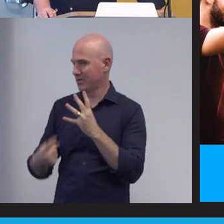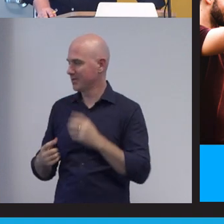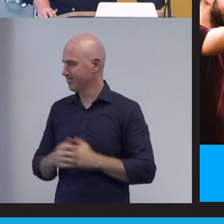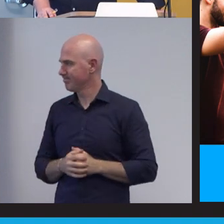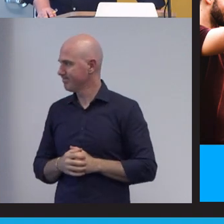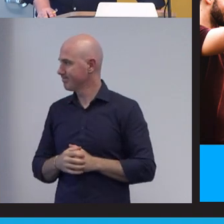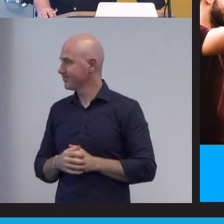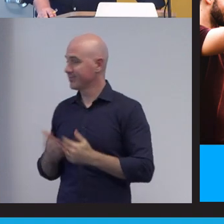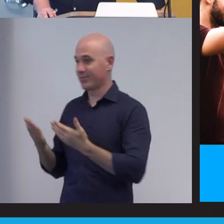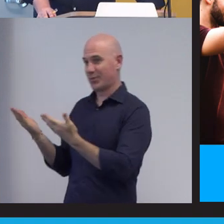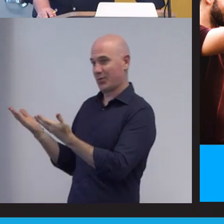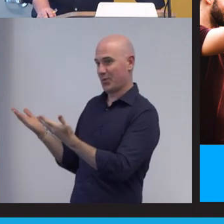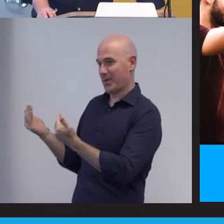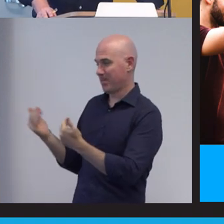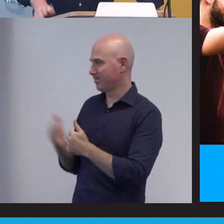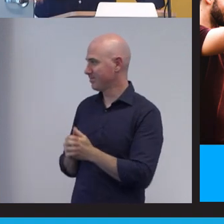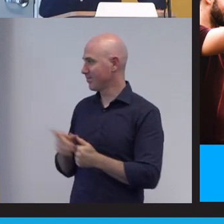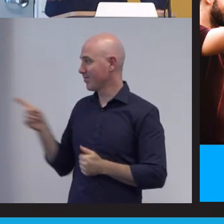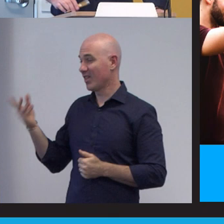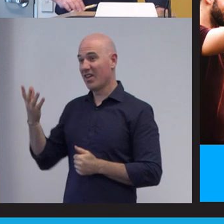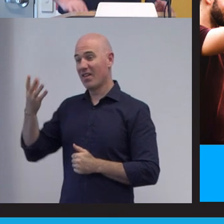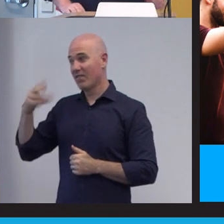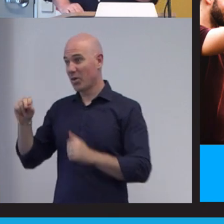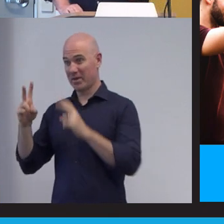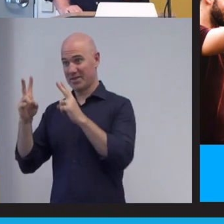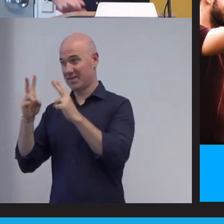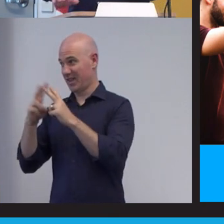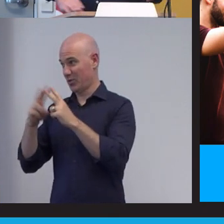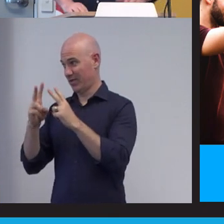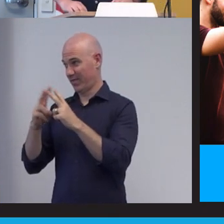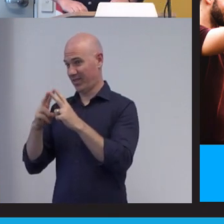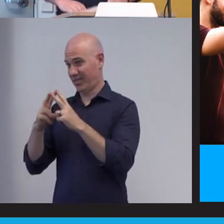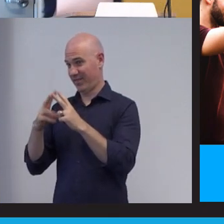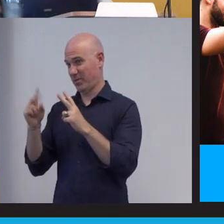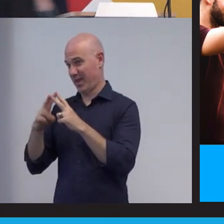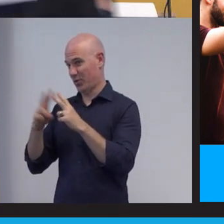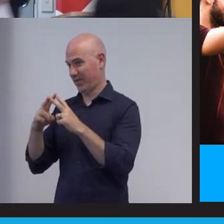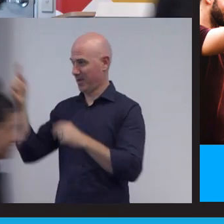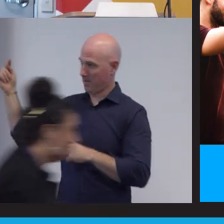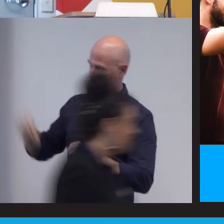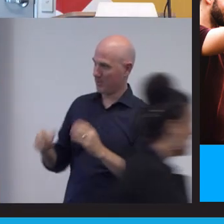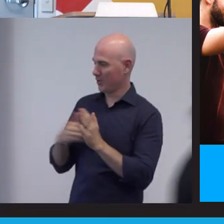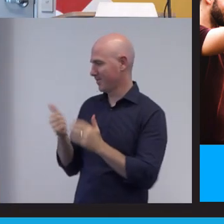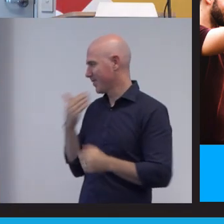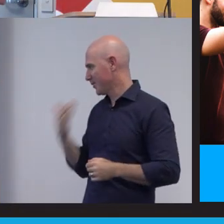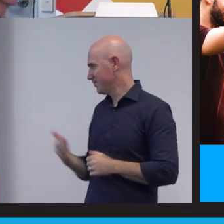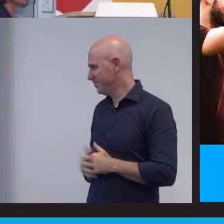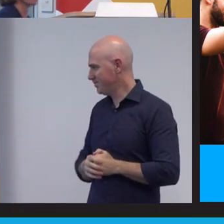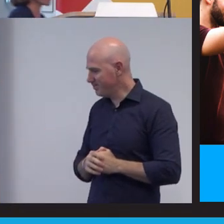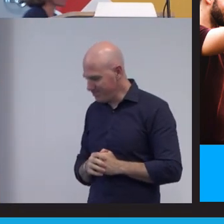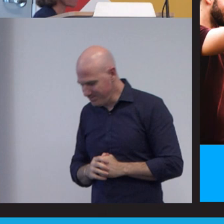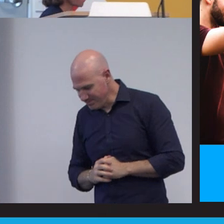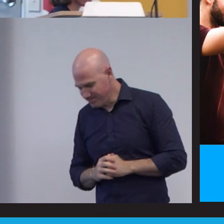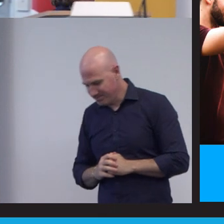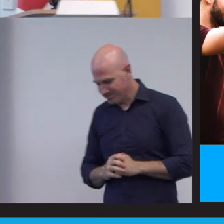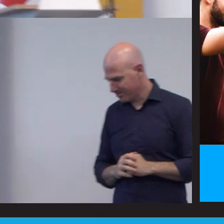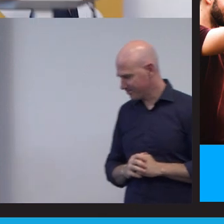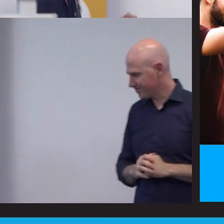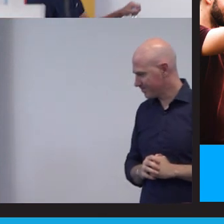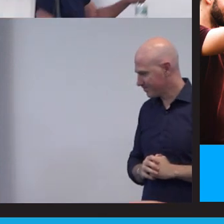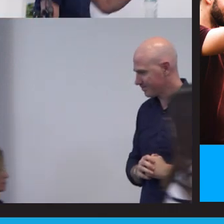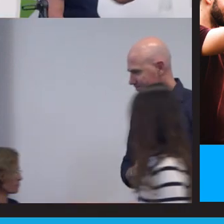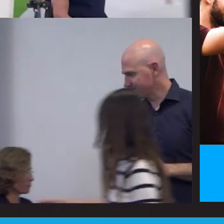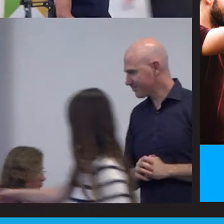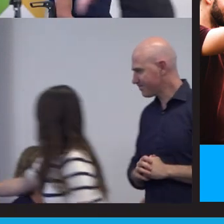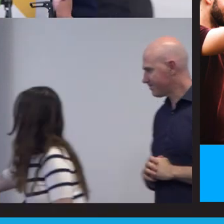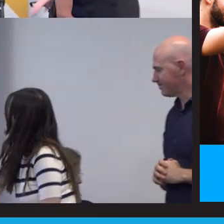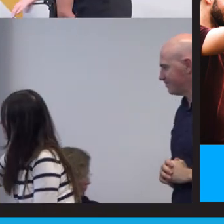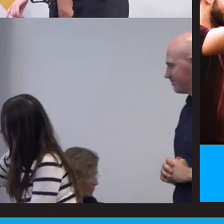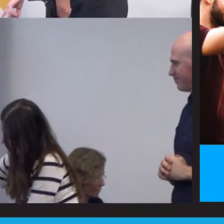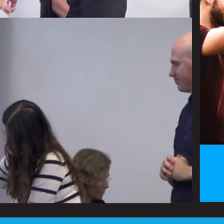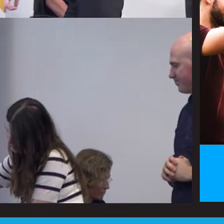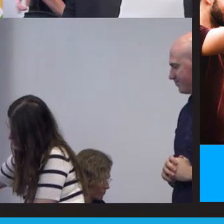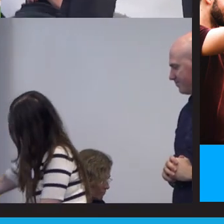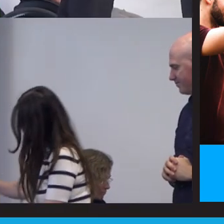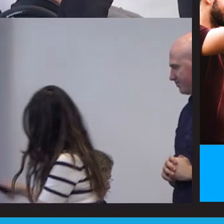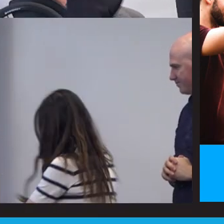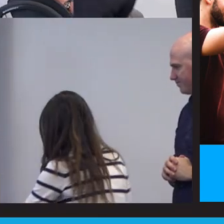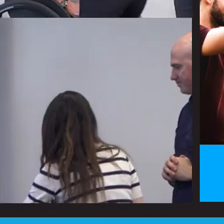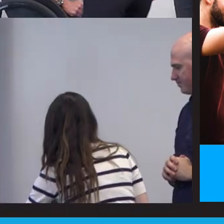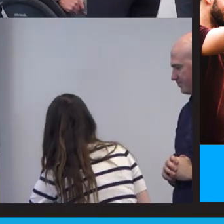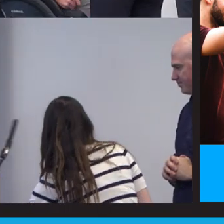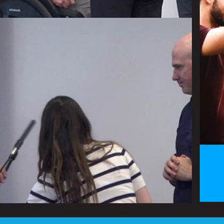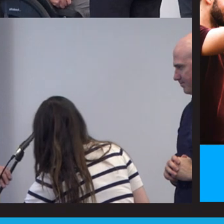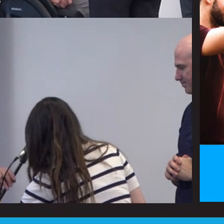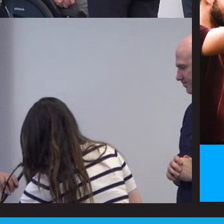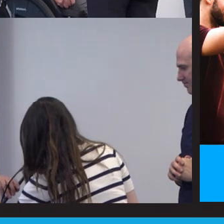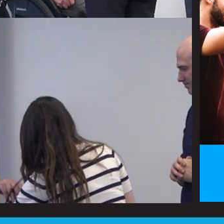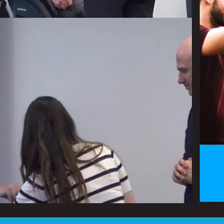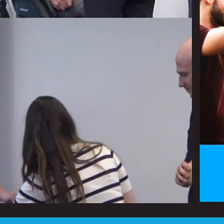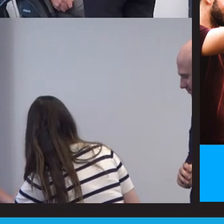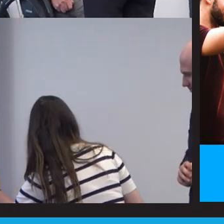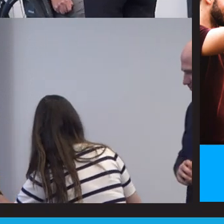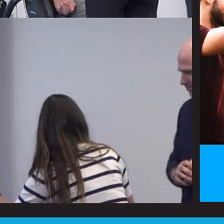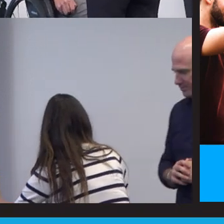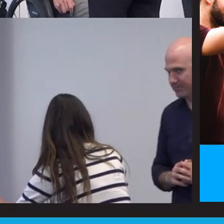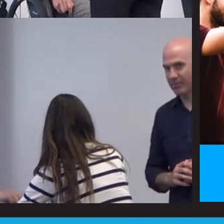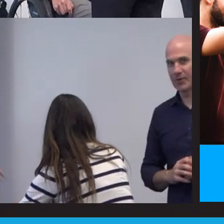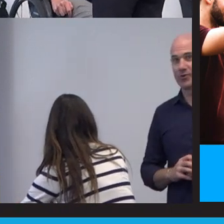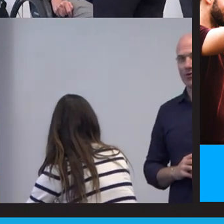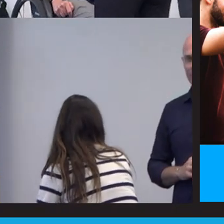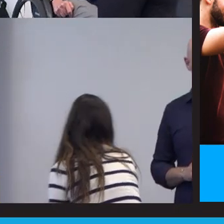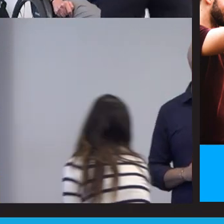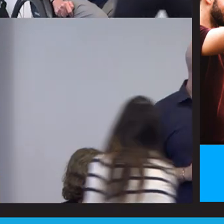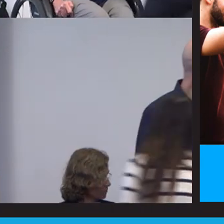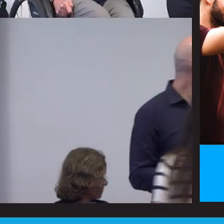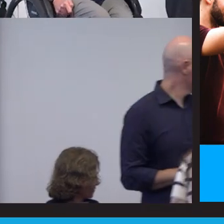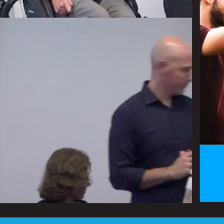So welcome. Mandy's come down from Townsville to join us today. Thanks, Mandy.